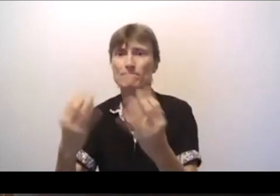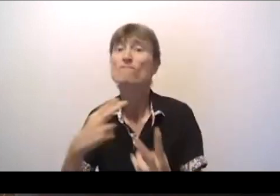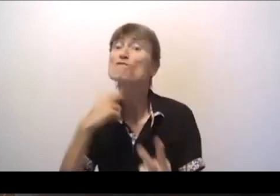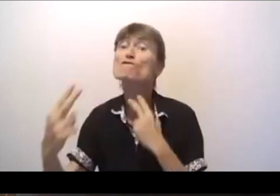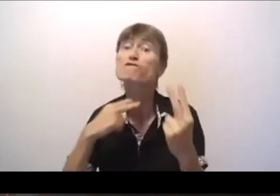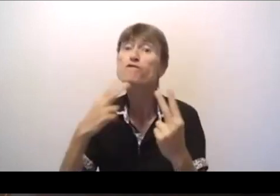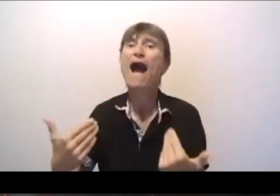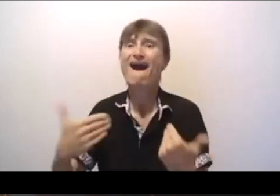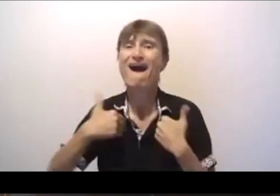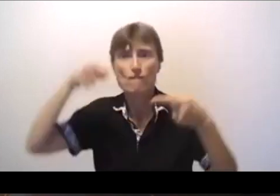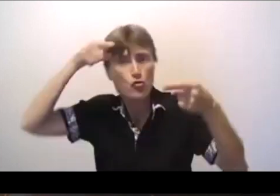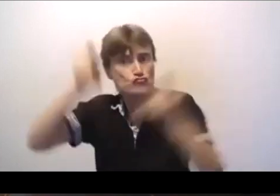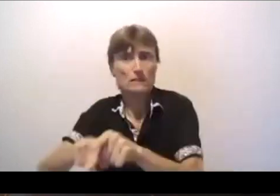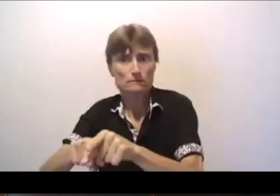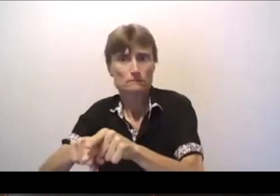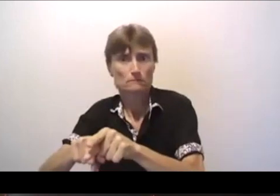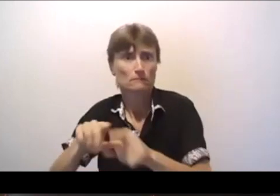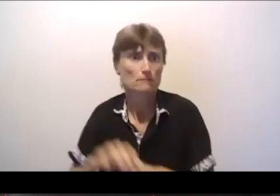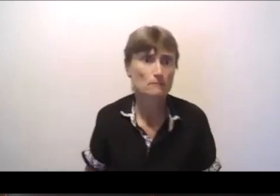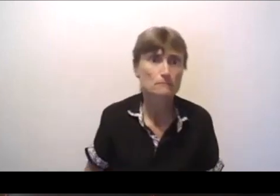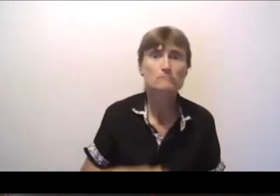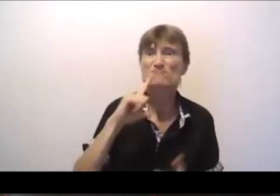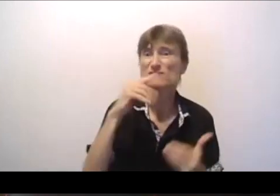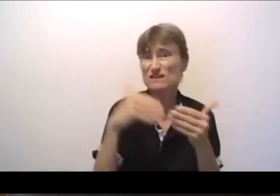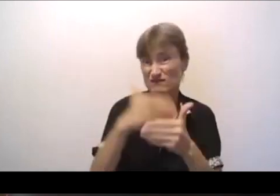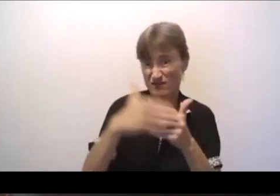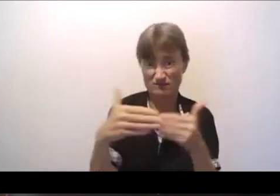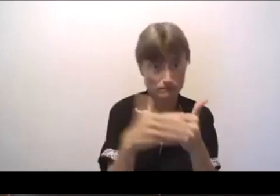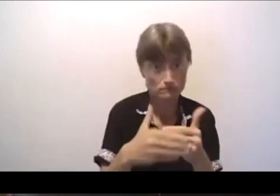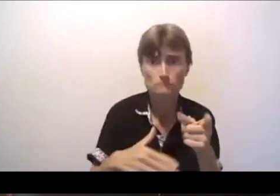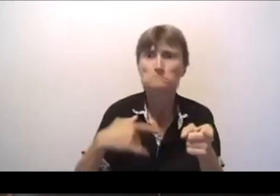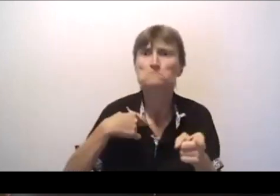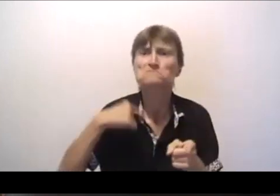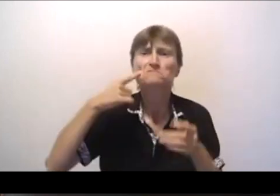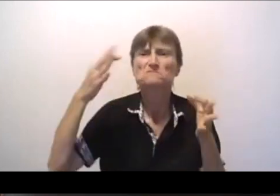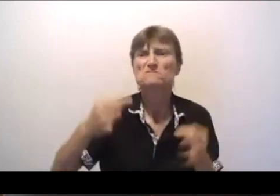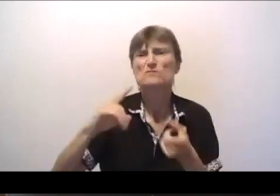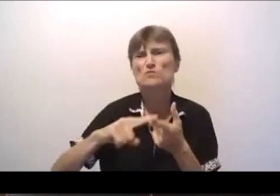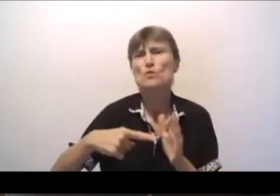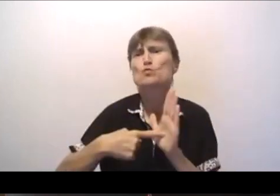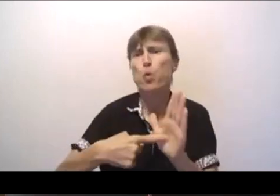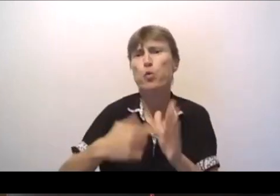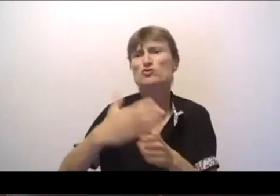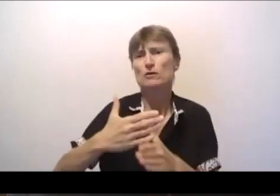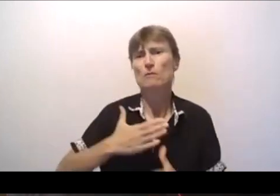so i decided to just show some work in general uh craig did a